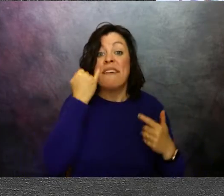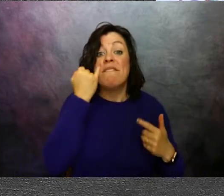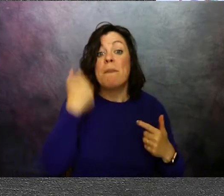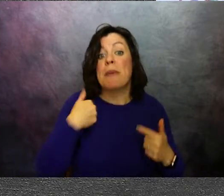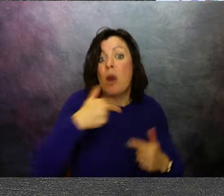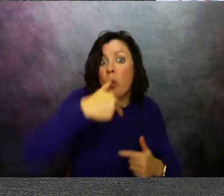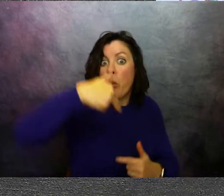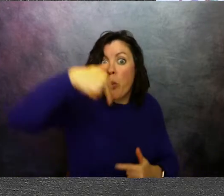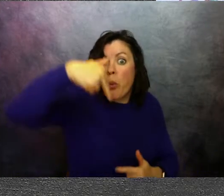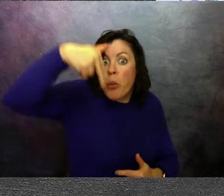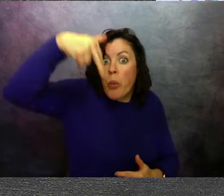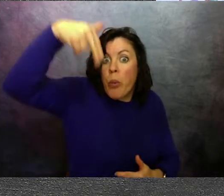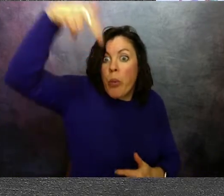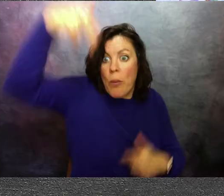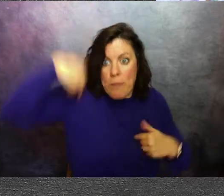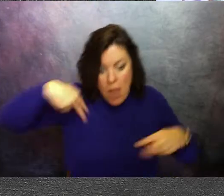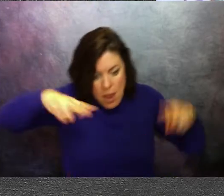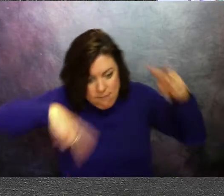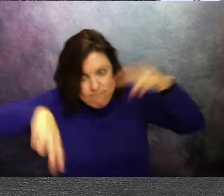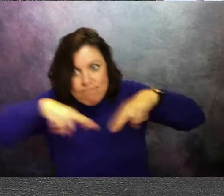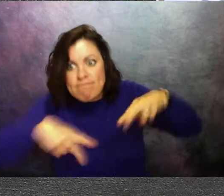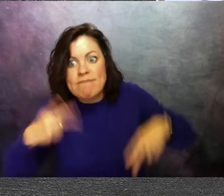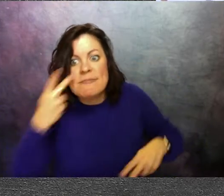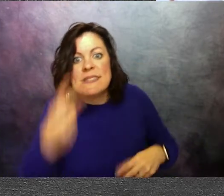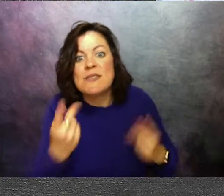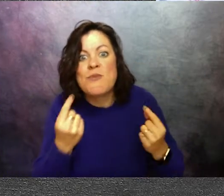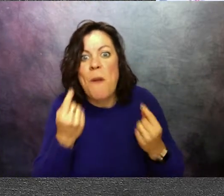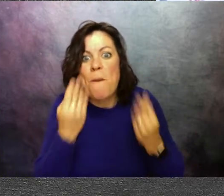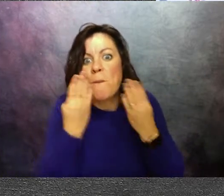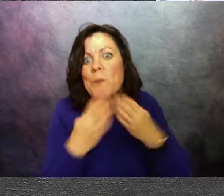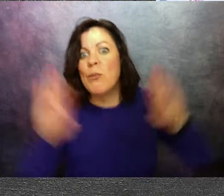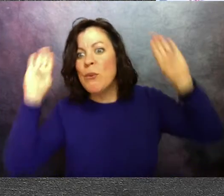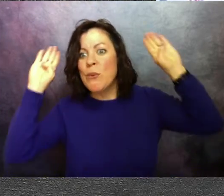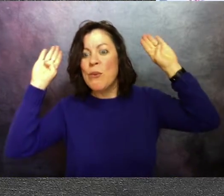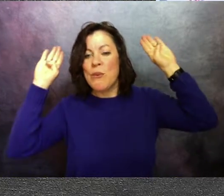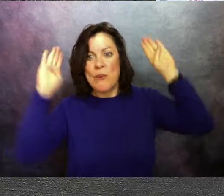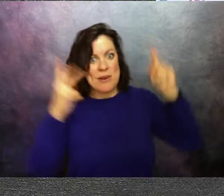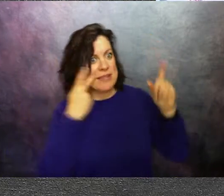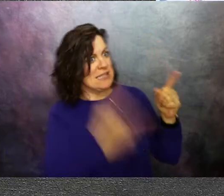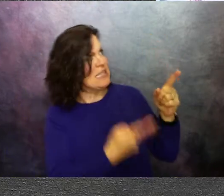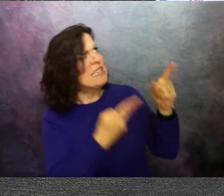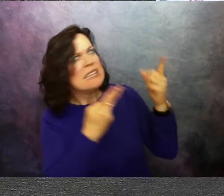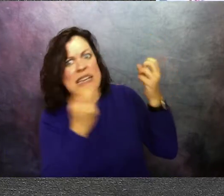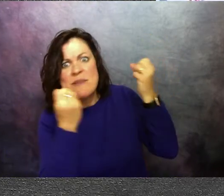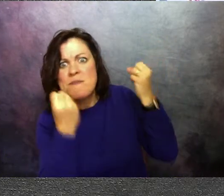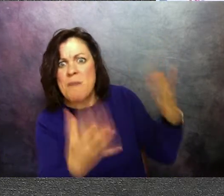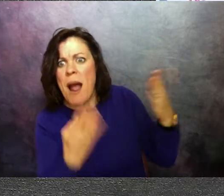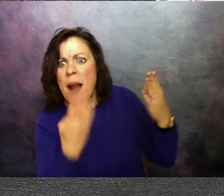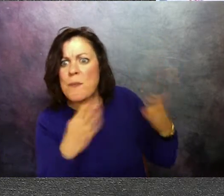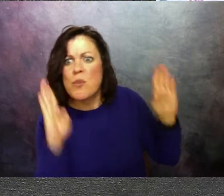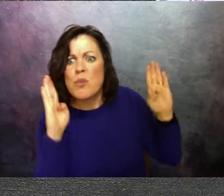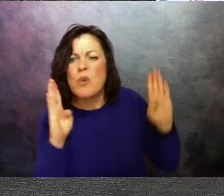it would look a lot of blue. Like what this globe looks like. Oh, what all the blue stuff?